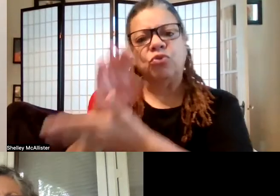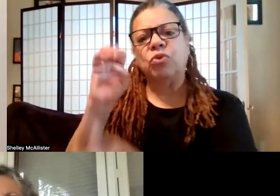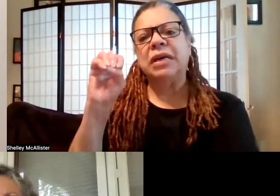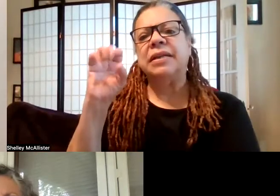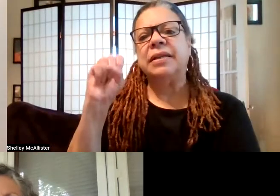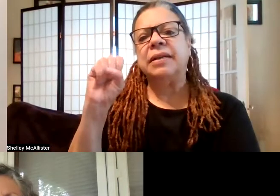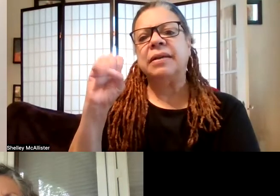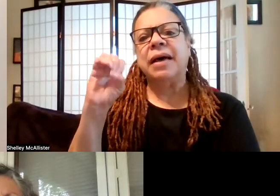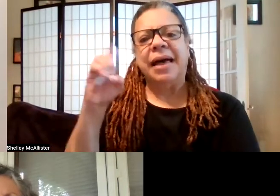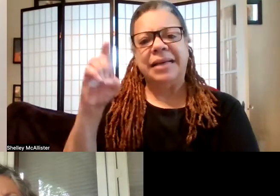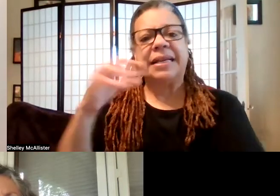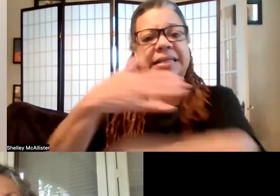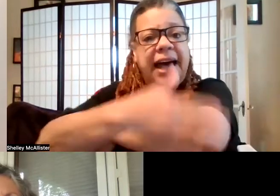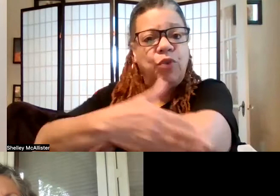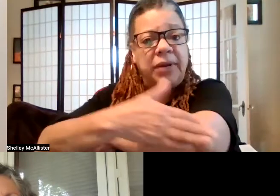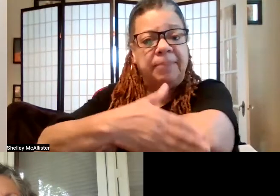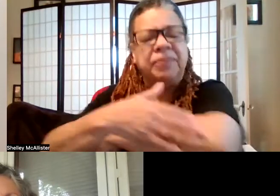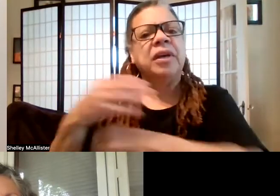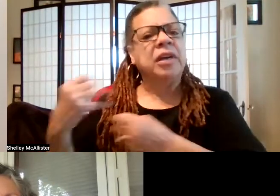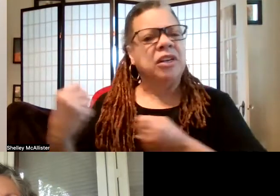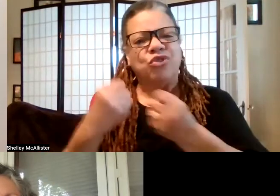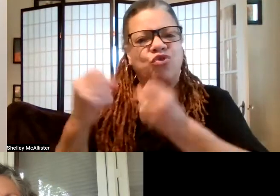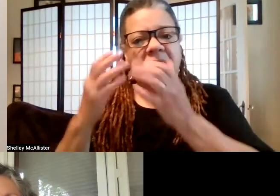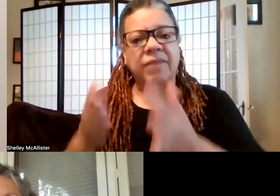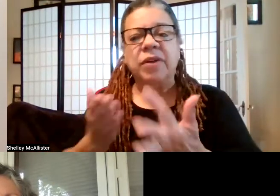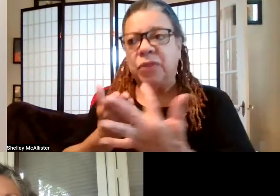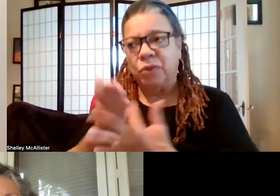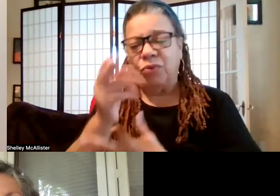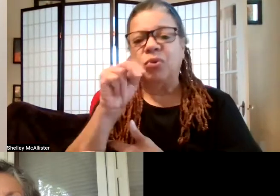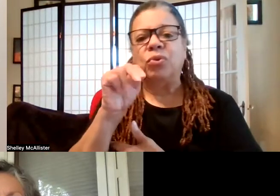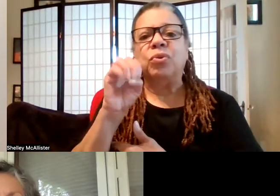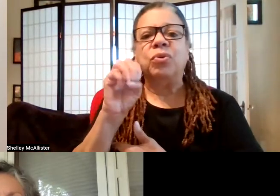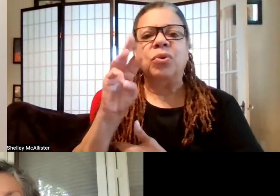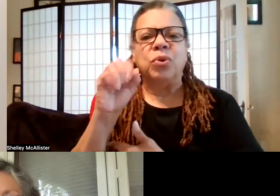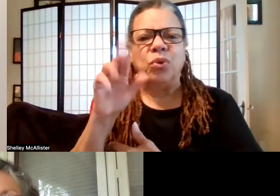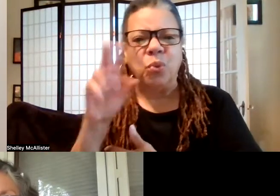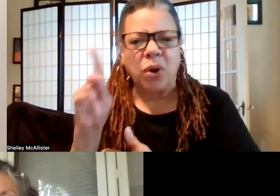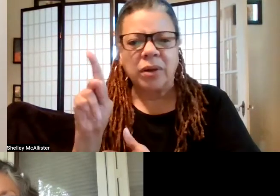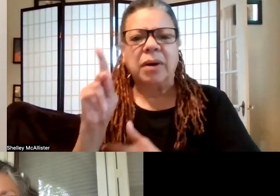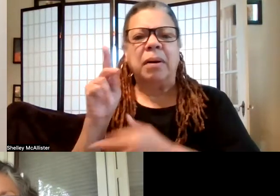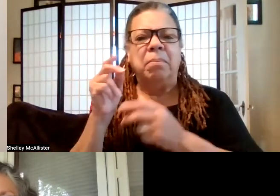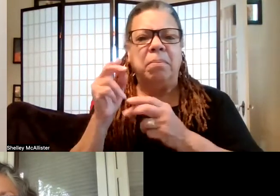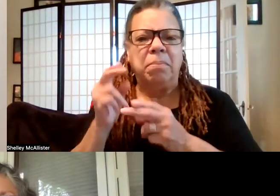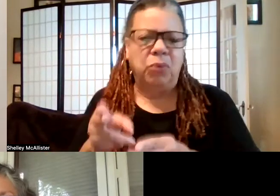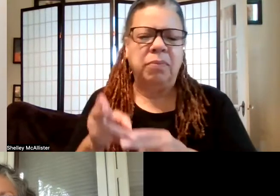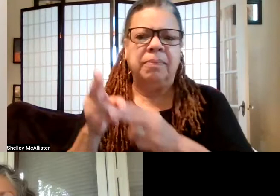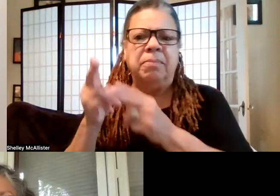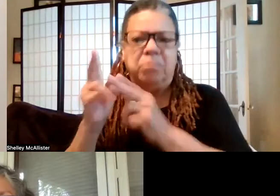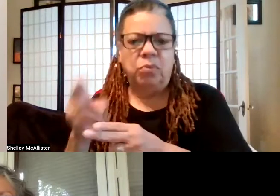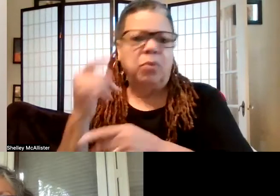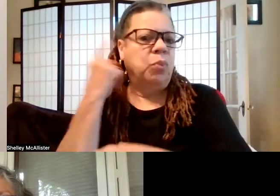and the driver drove through the streets of Newark with BANG BANG BANG.